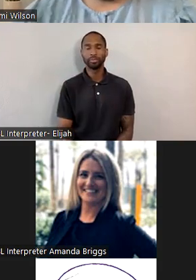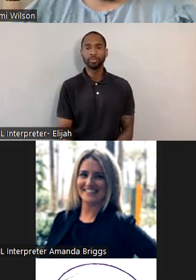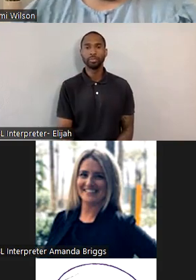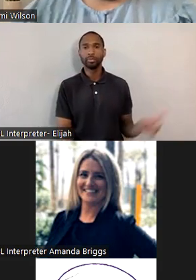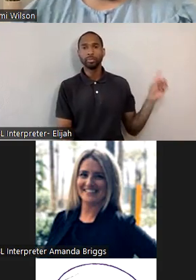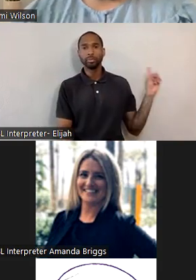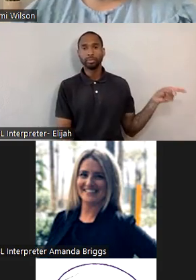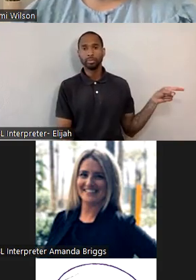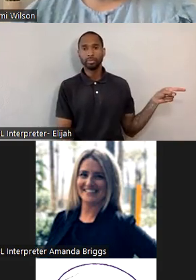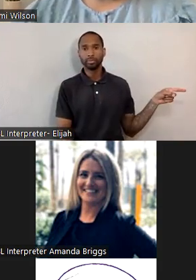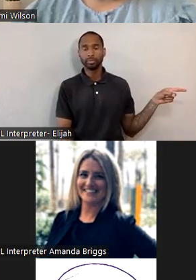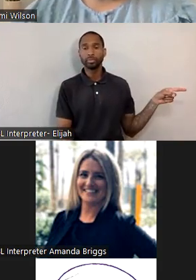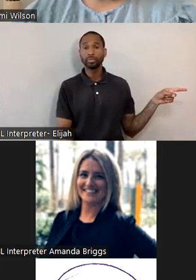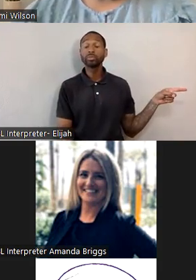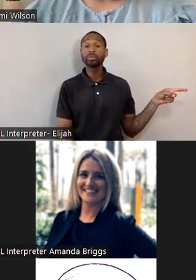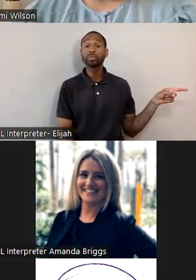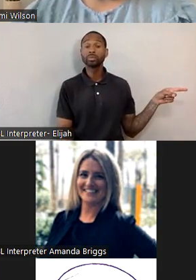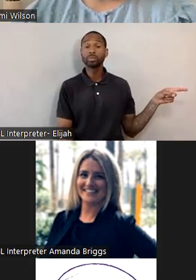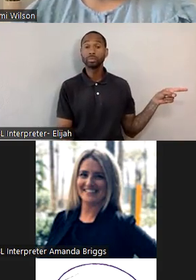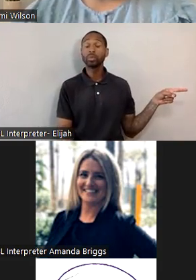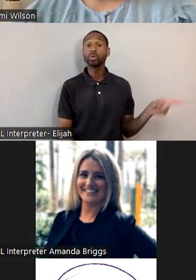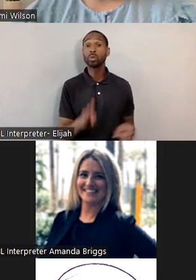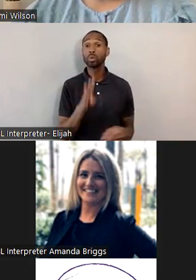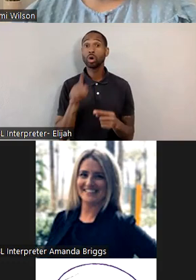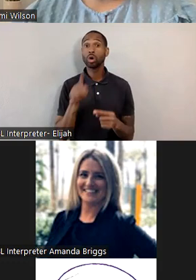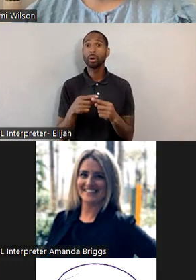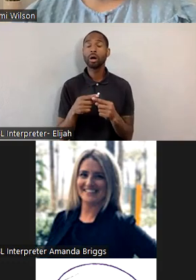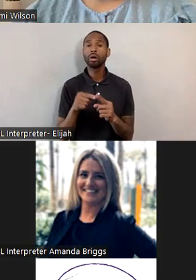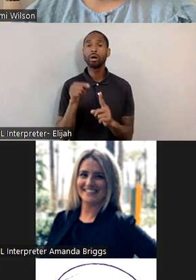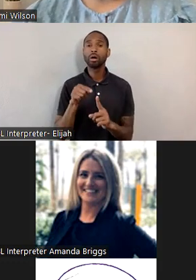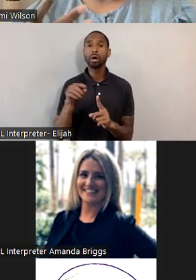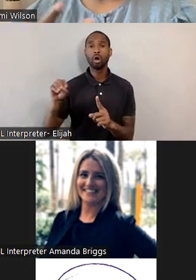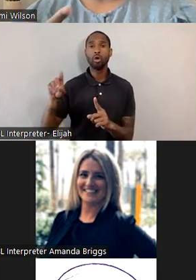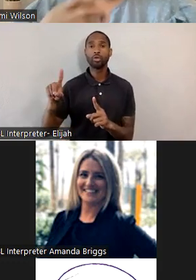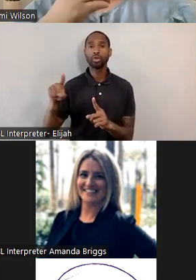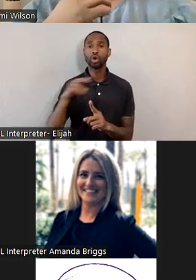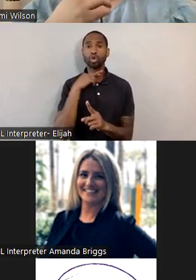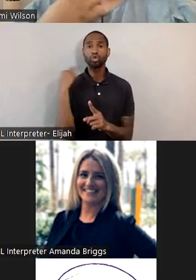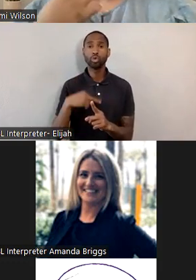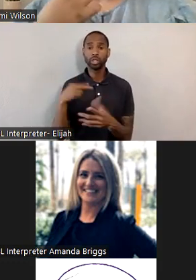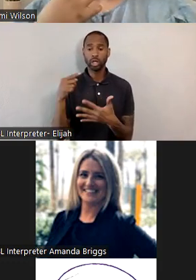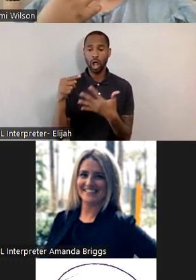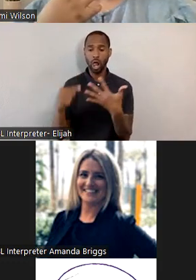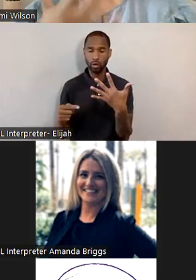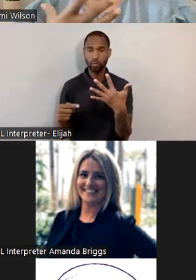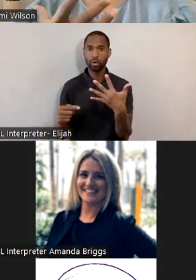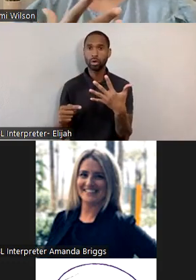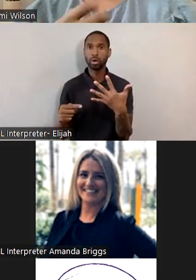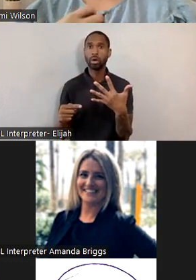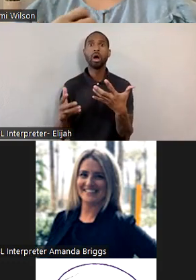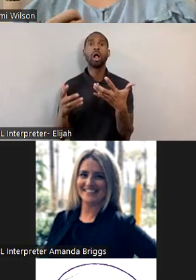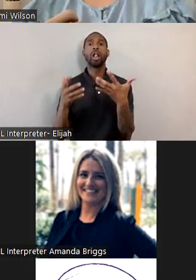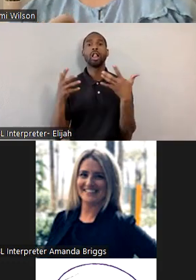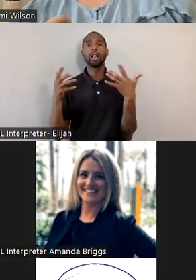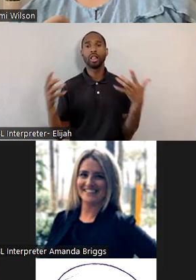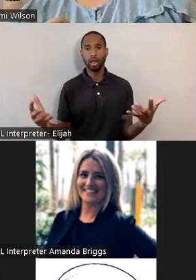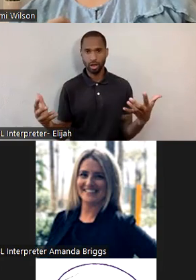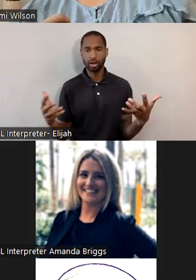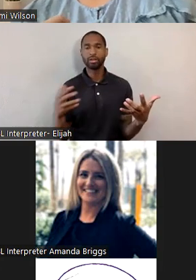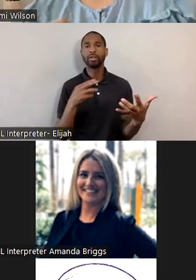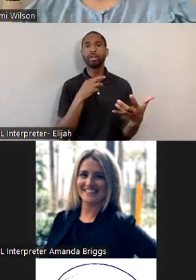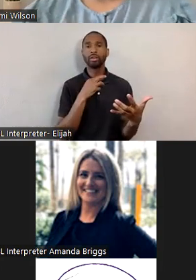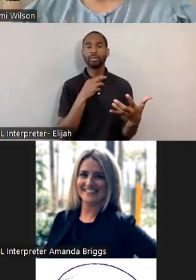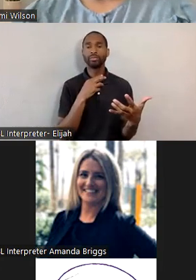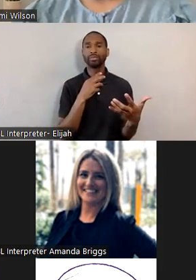So when we talk about overdose risk factors, there's a lot